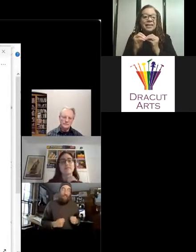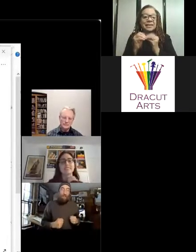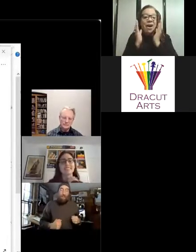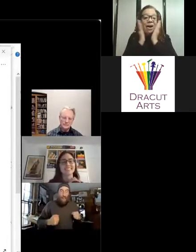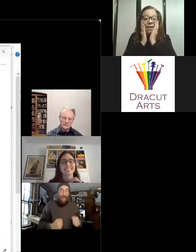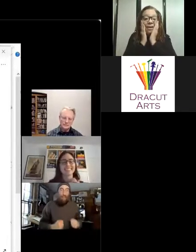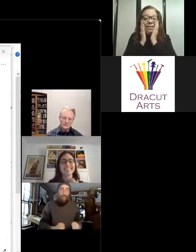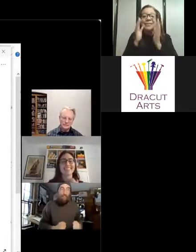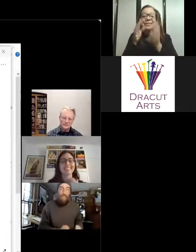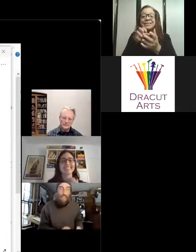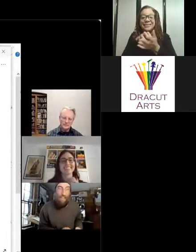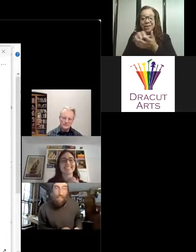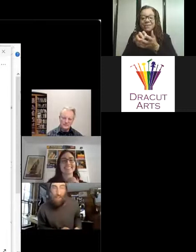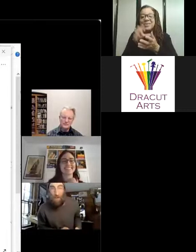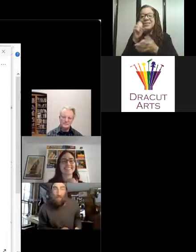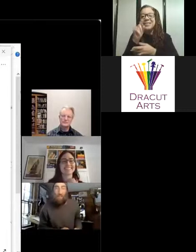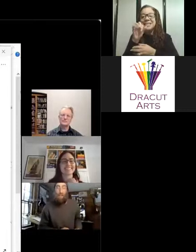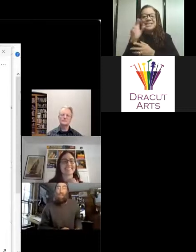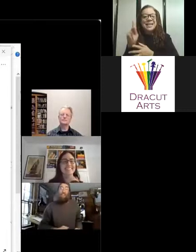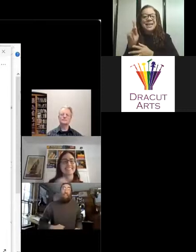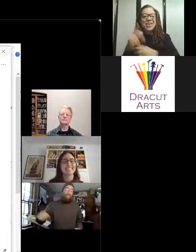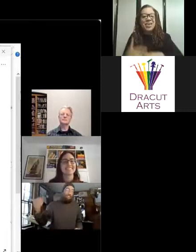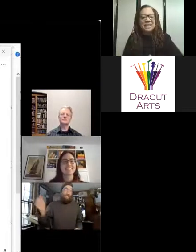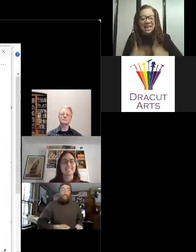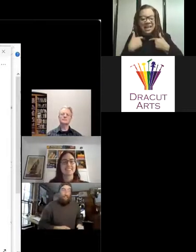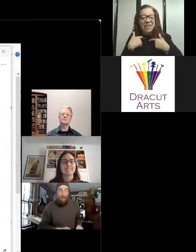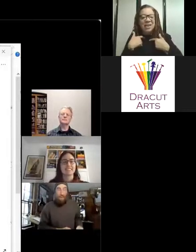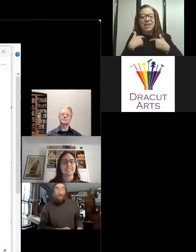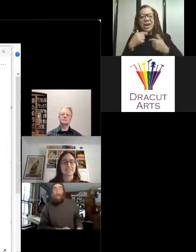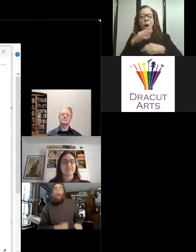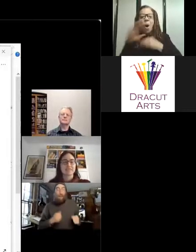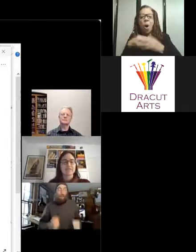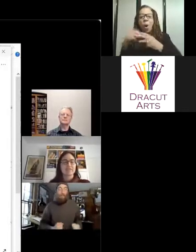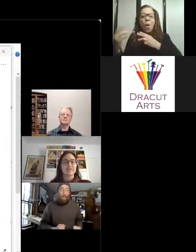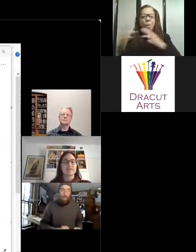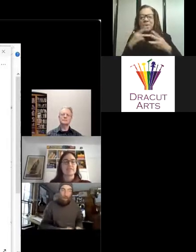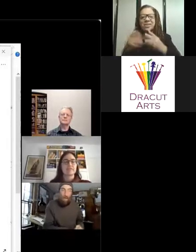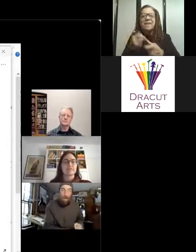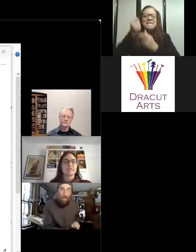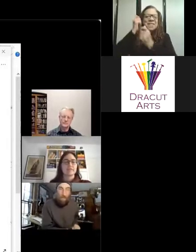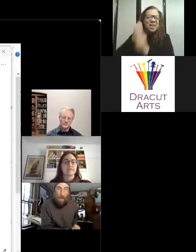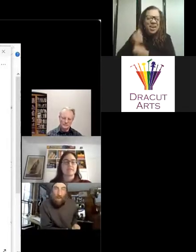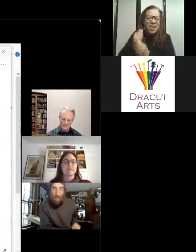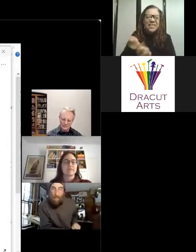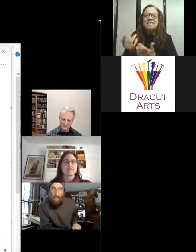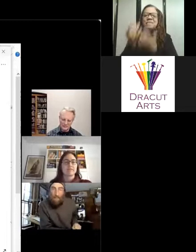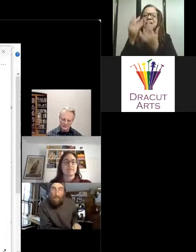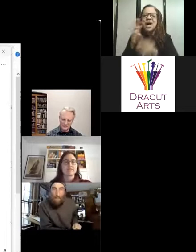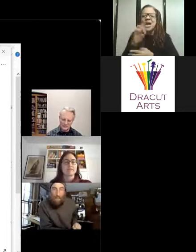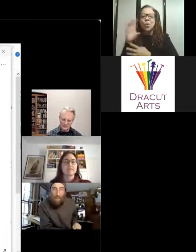who are like out living in tents all winter long, cutting the firewood, about to fight the rebels in battle, you know. They're tough guys,